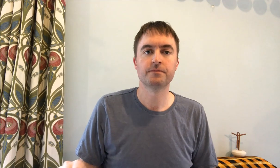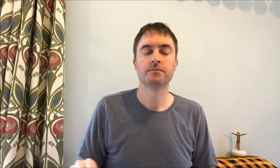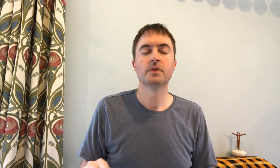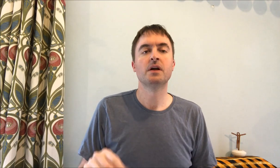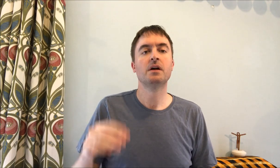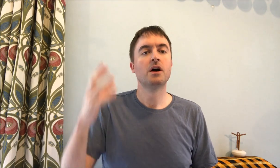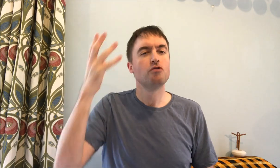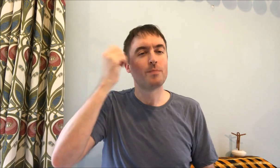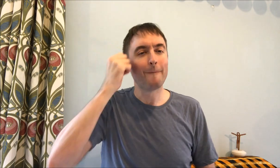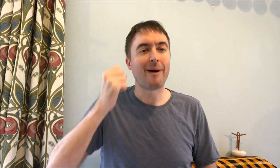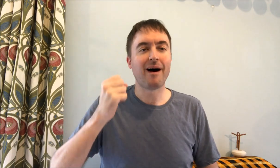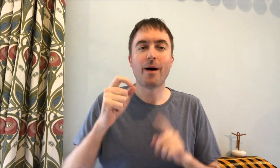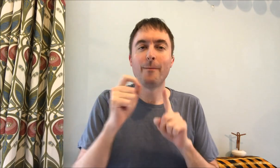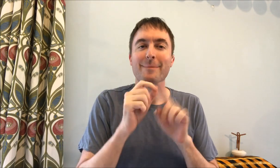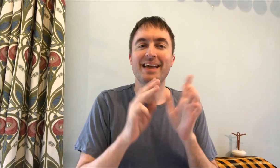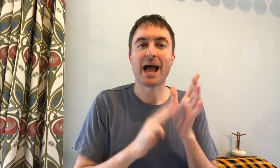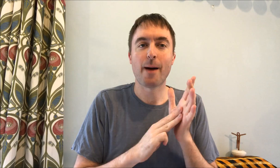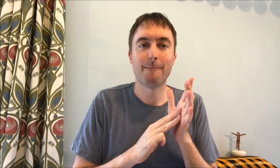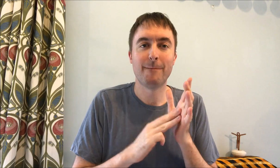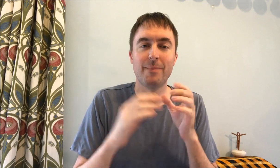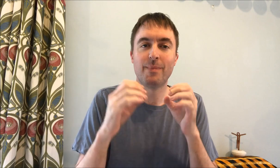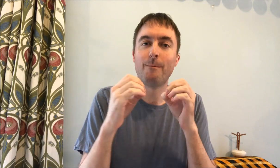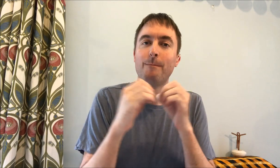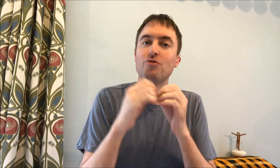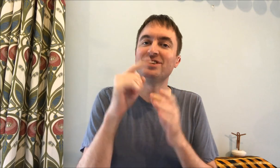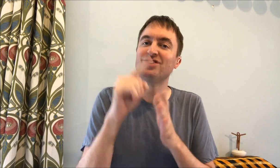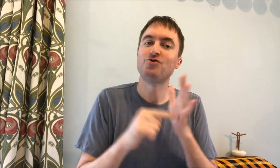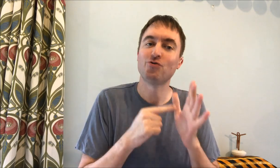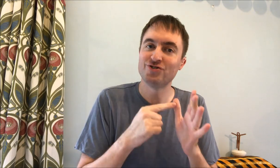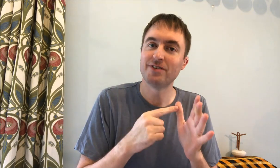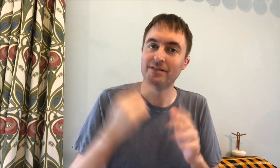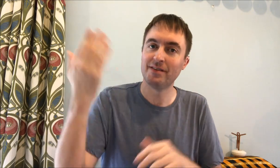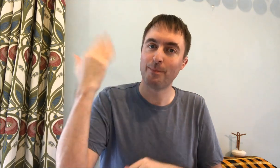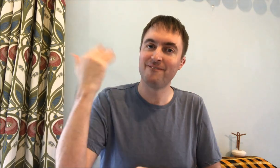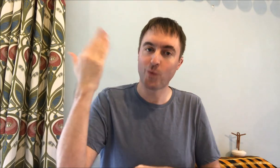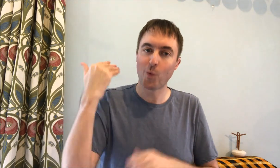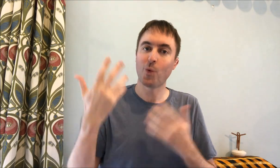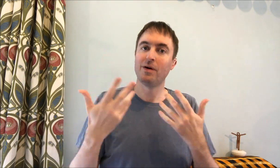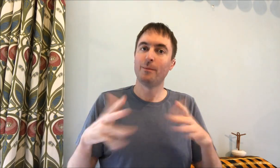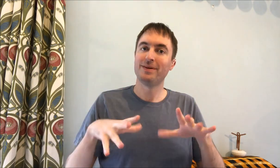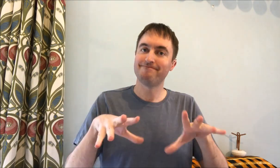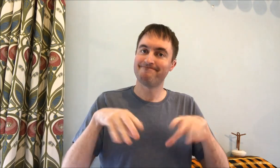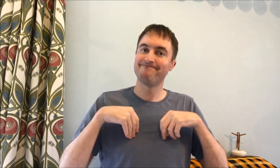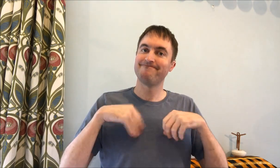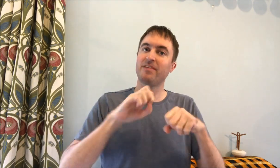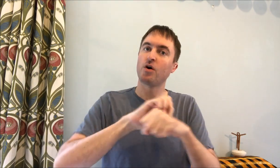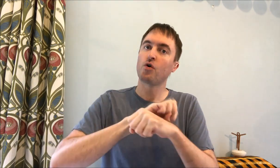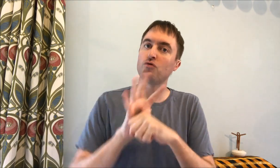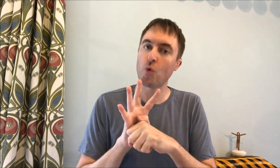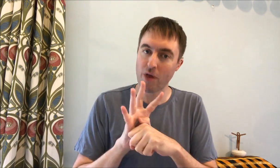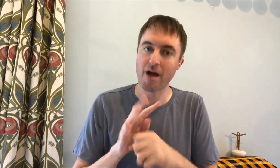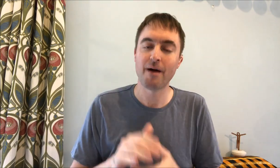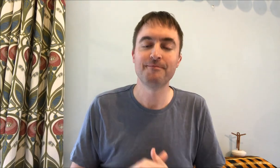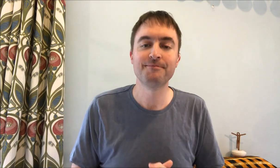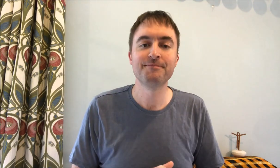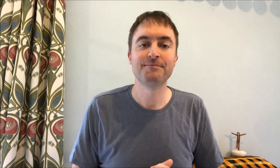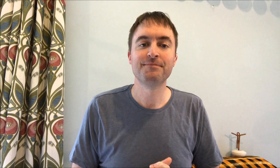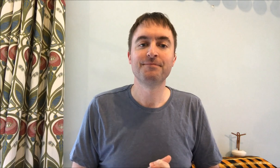Remember when the Prime Minister, Boris Johnson, caught the coronavirus?